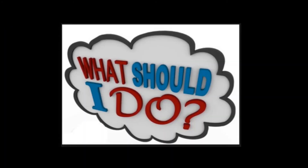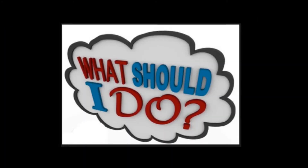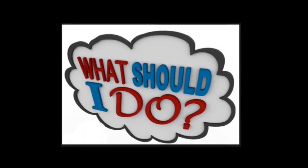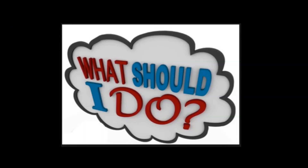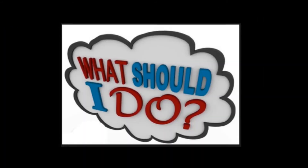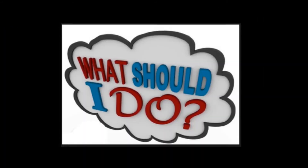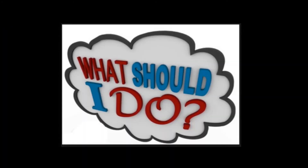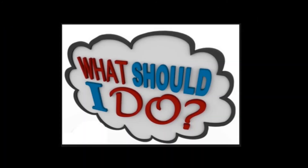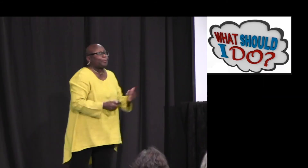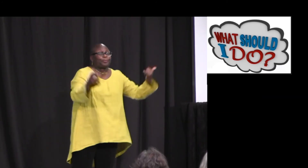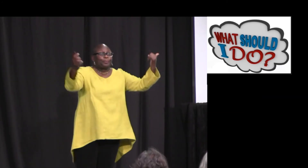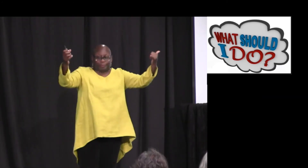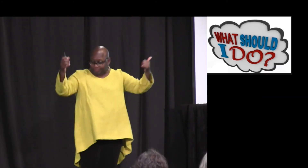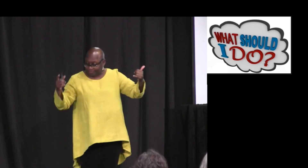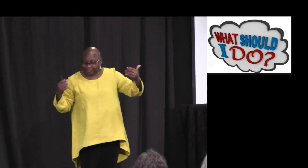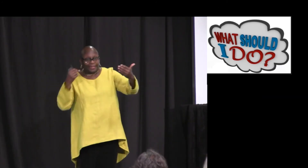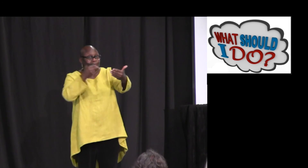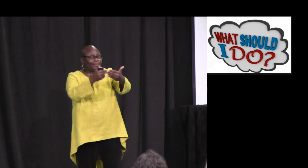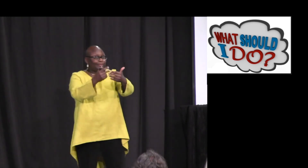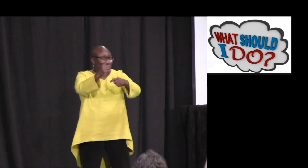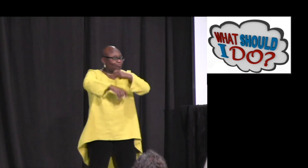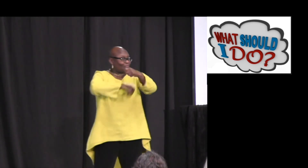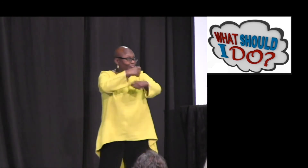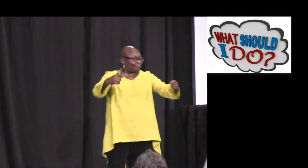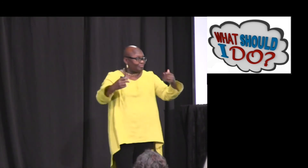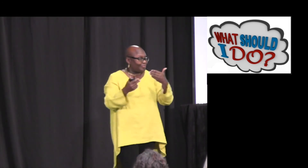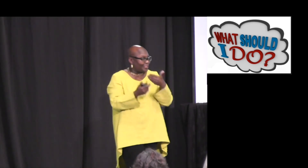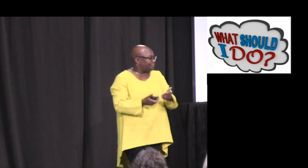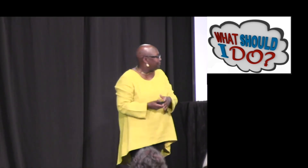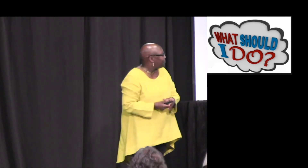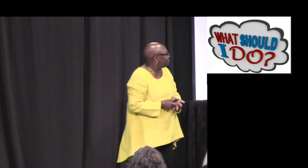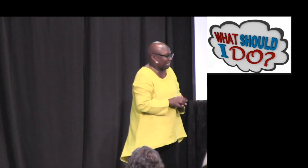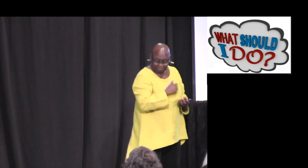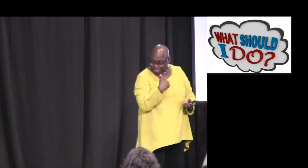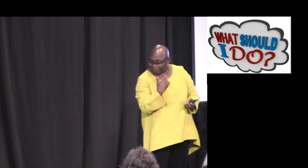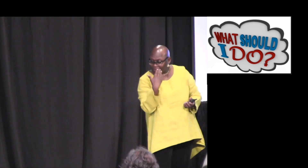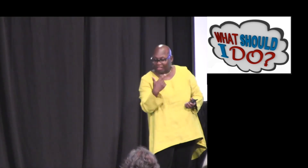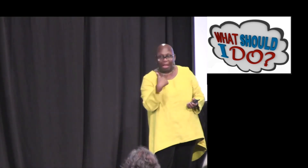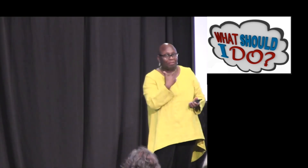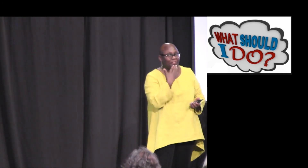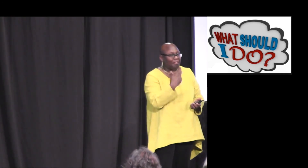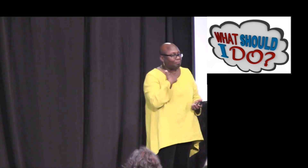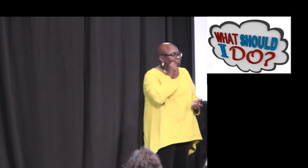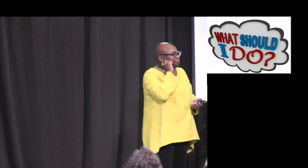It will contain a lot of triggers, however. Bell Hooks is focused on systemic change